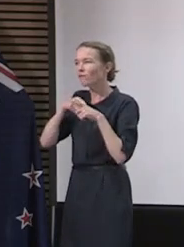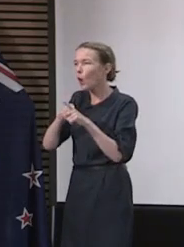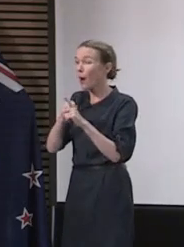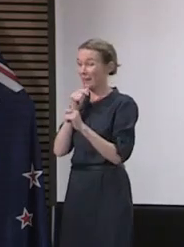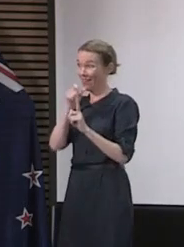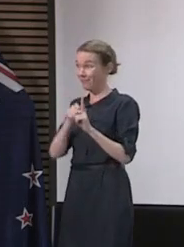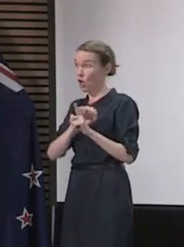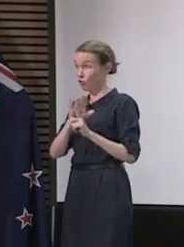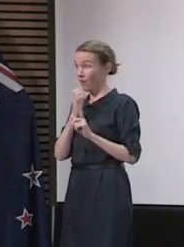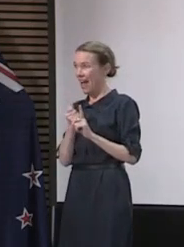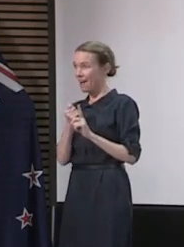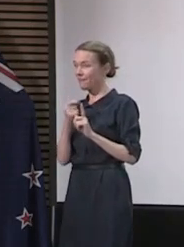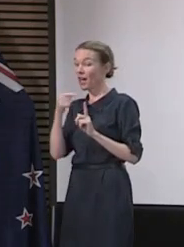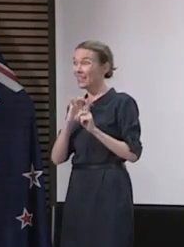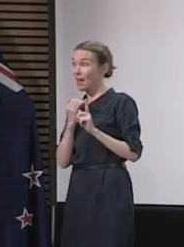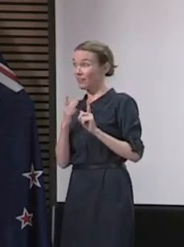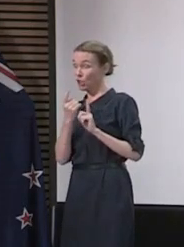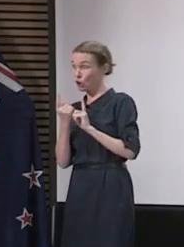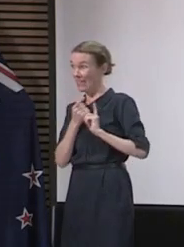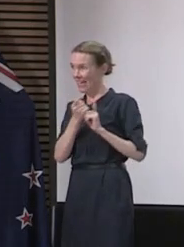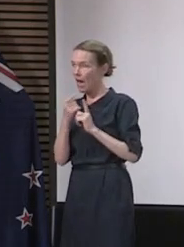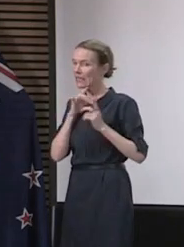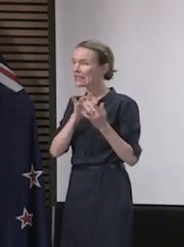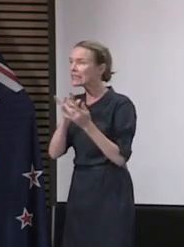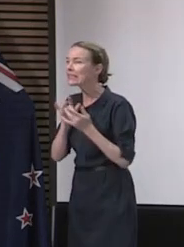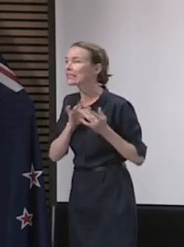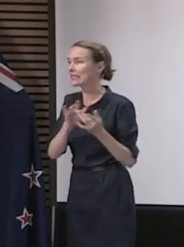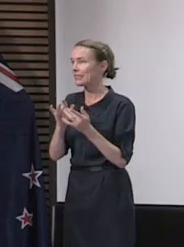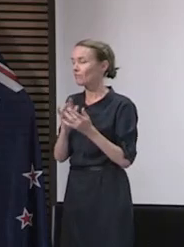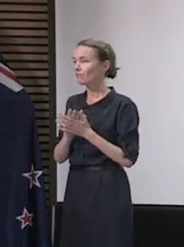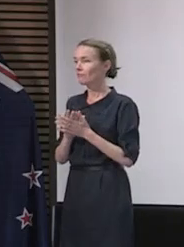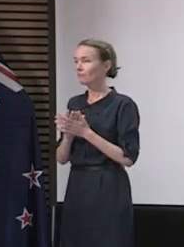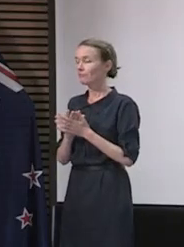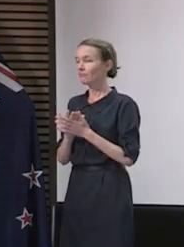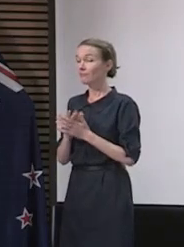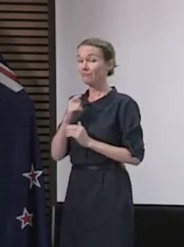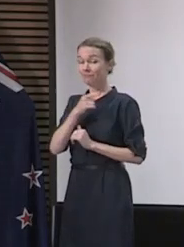INDISTINCTLY). What percentage of children are you expecting back at school? At the